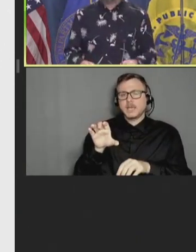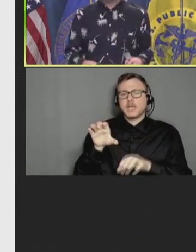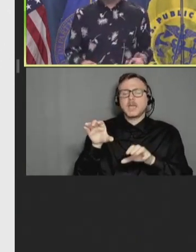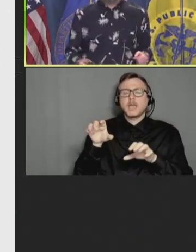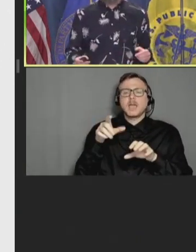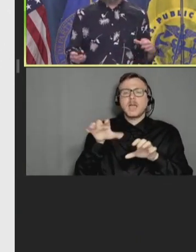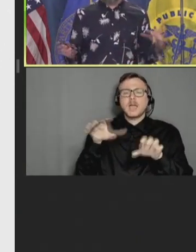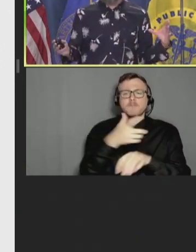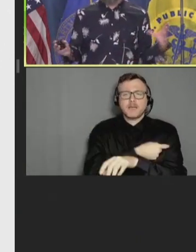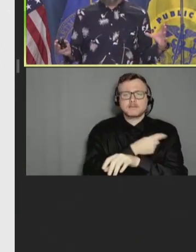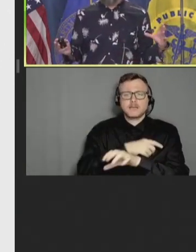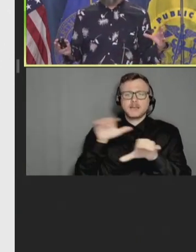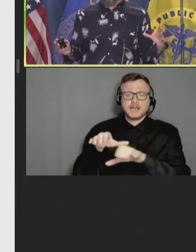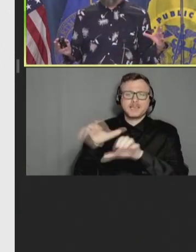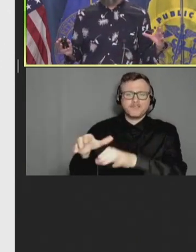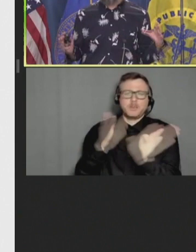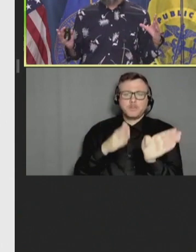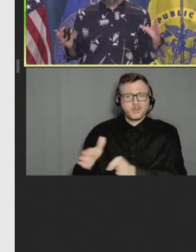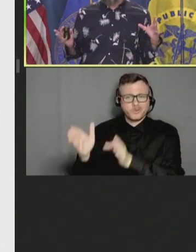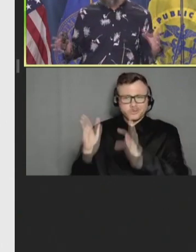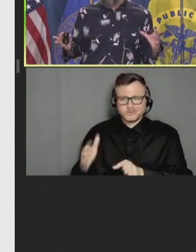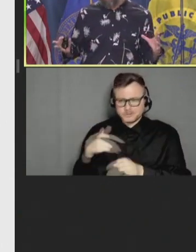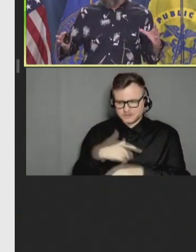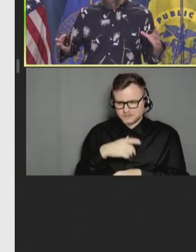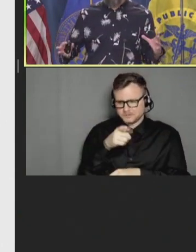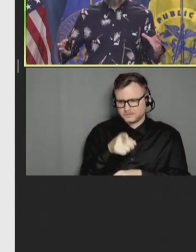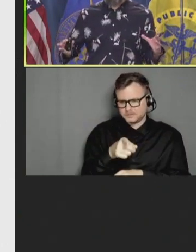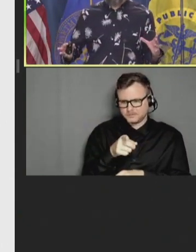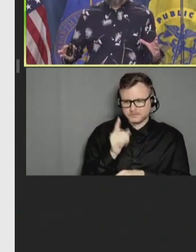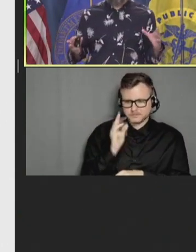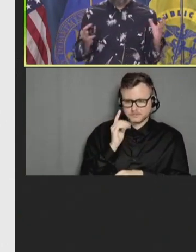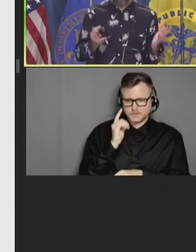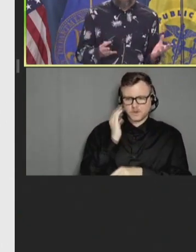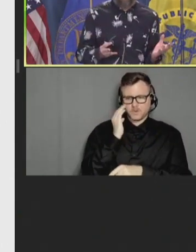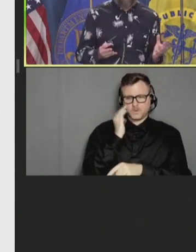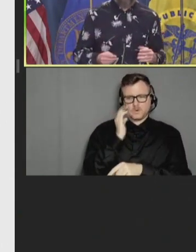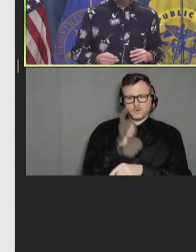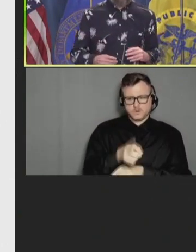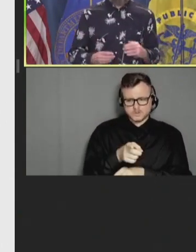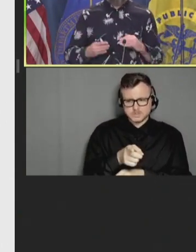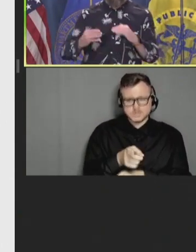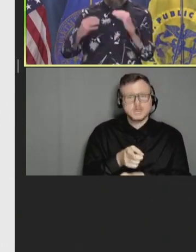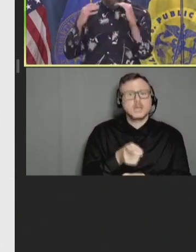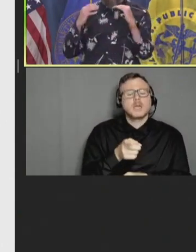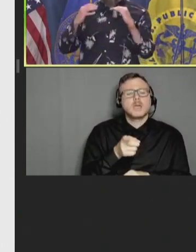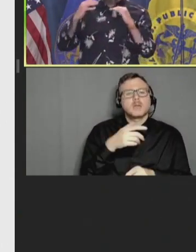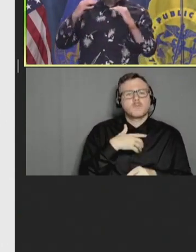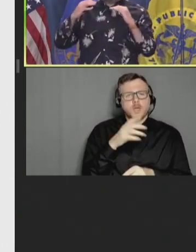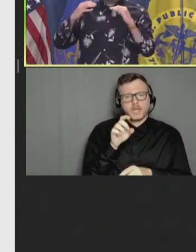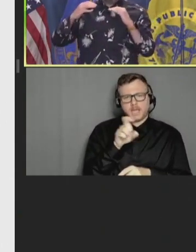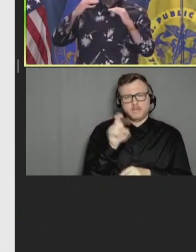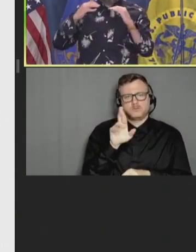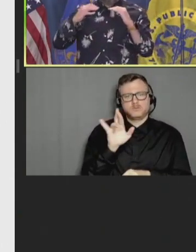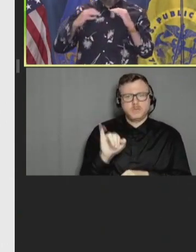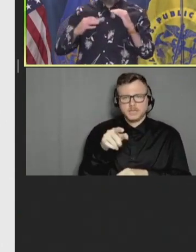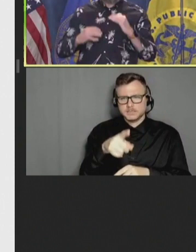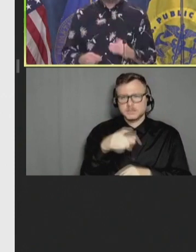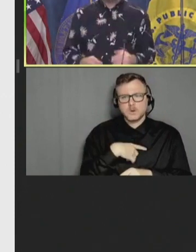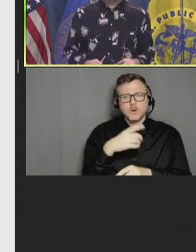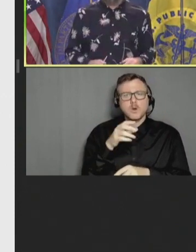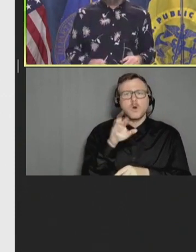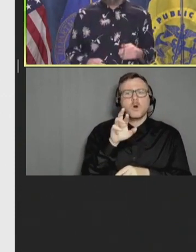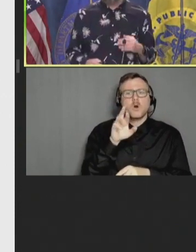there is a CDC map that was created by Esri, and there are lots of ArcGIS layers. And so,